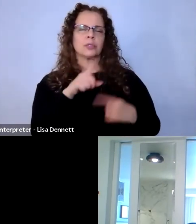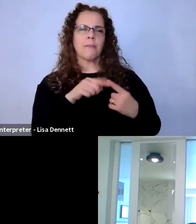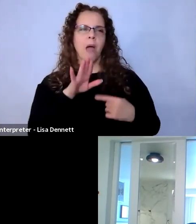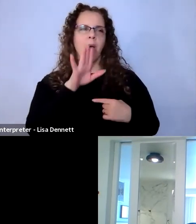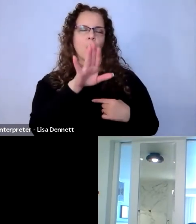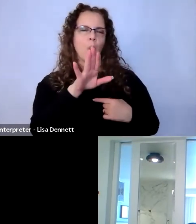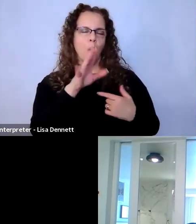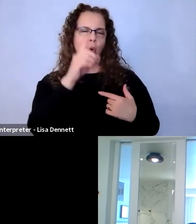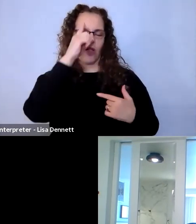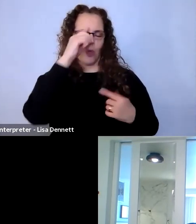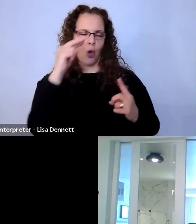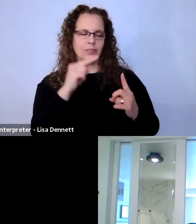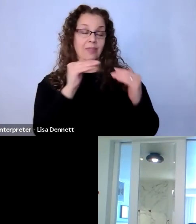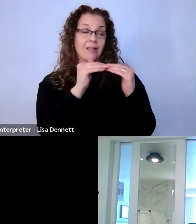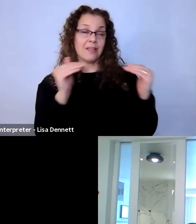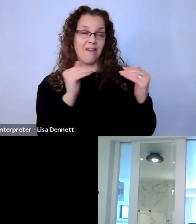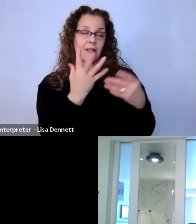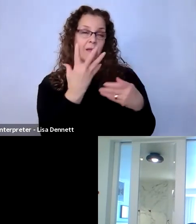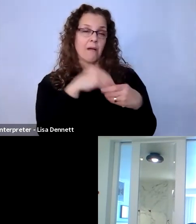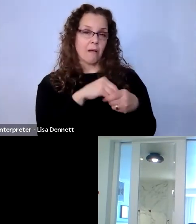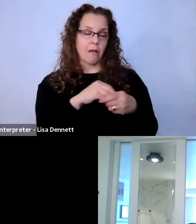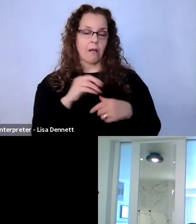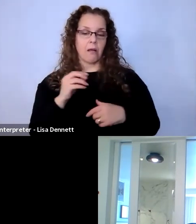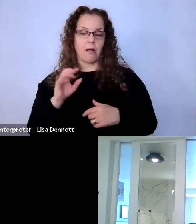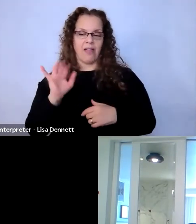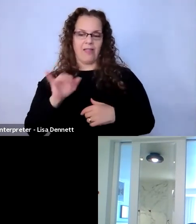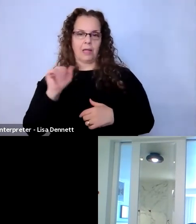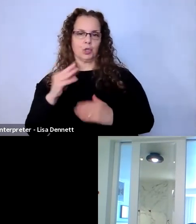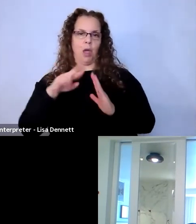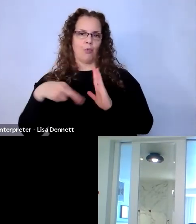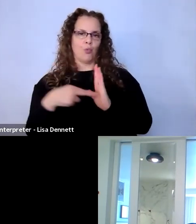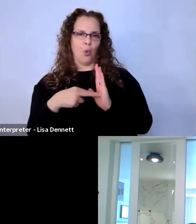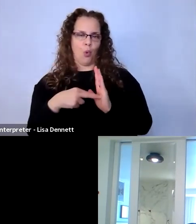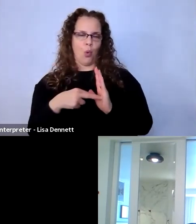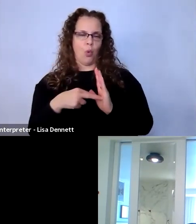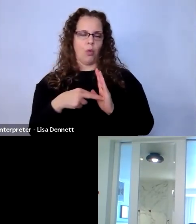accessibility expected from these roles versus other focuses ethnicity, gender and